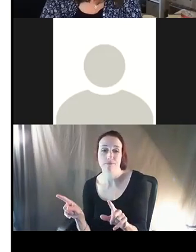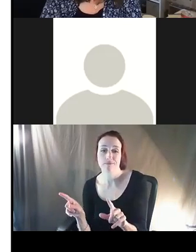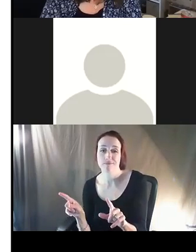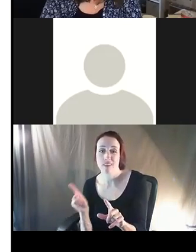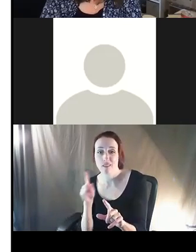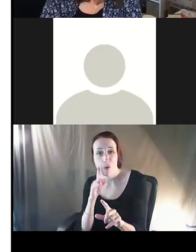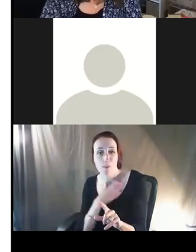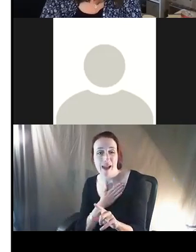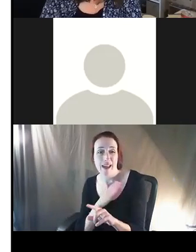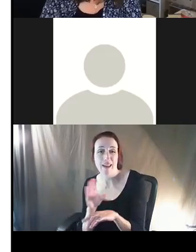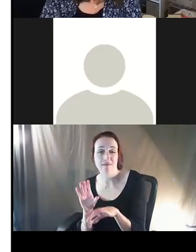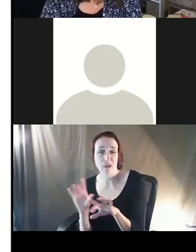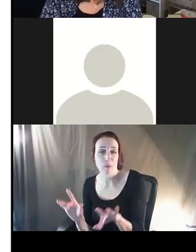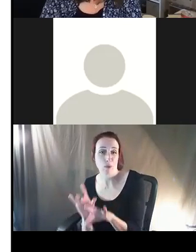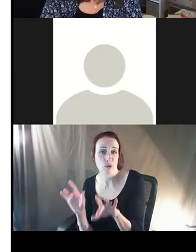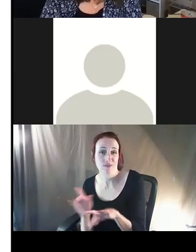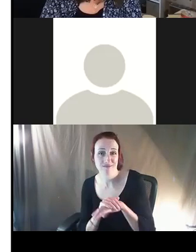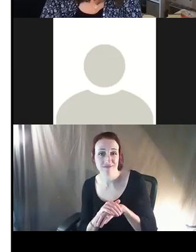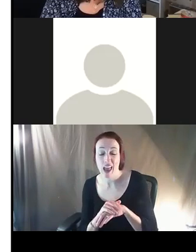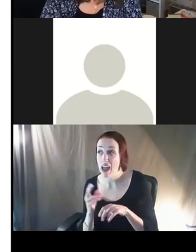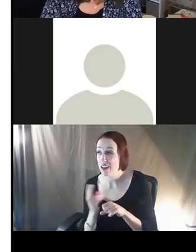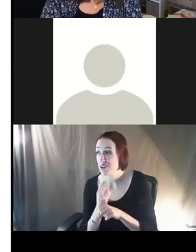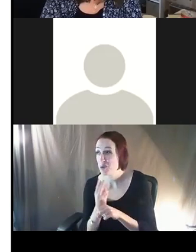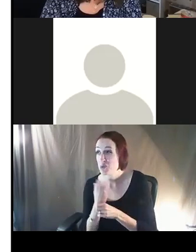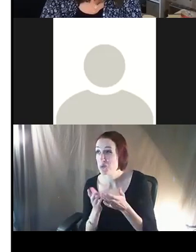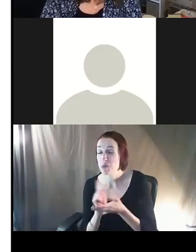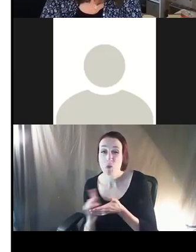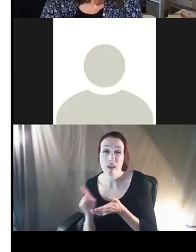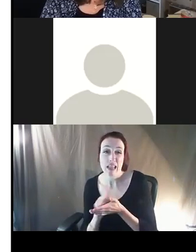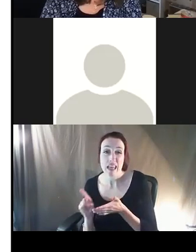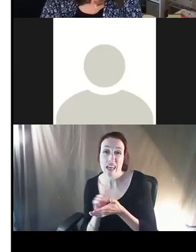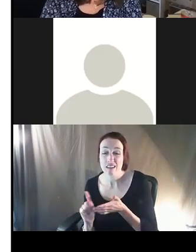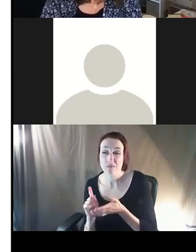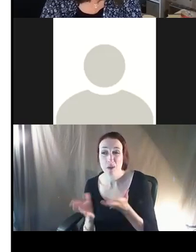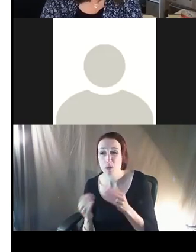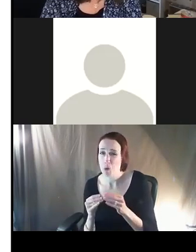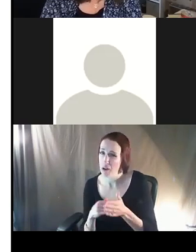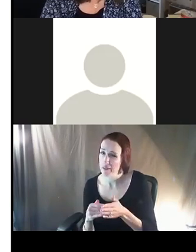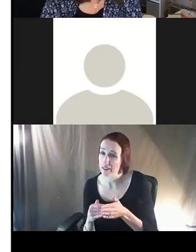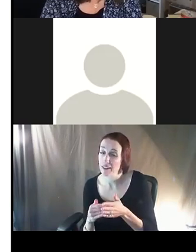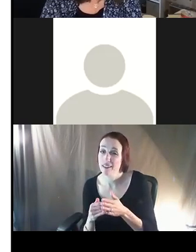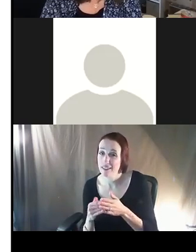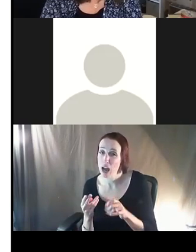I reference and refer to them probably weekly, if not more often.